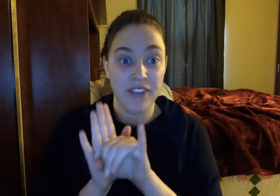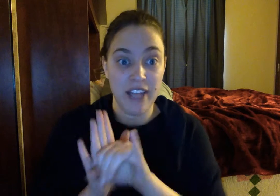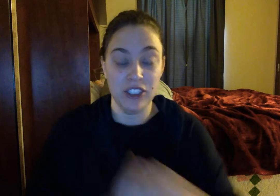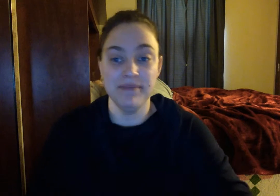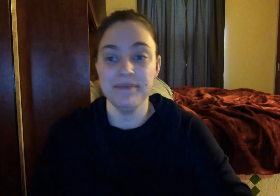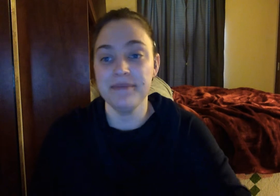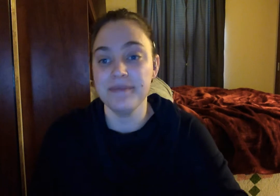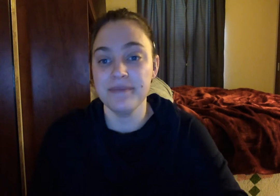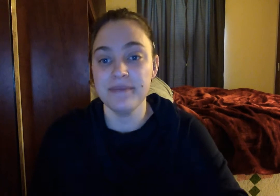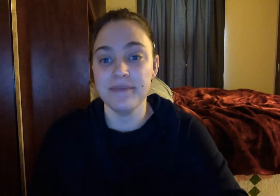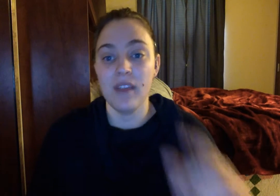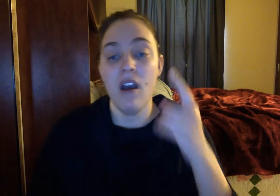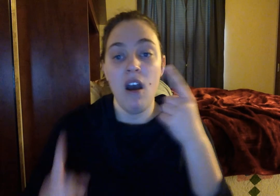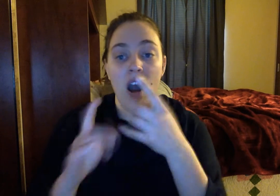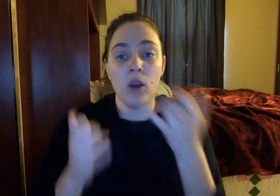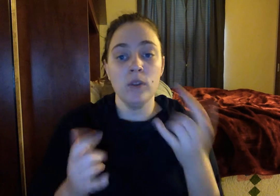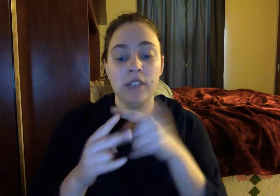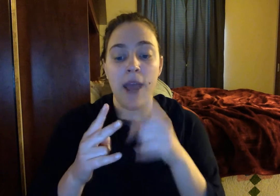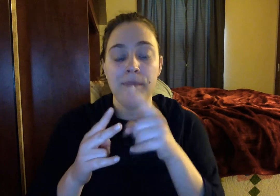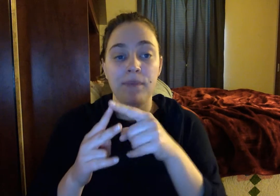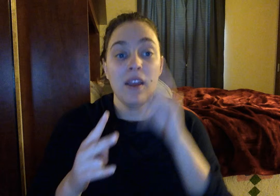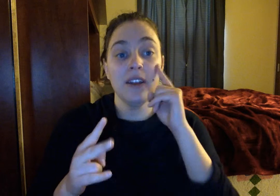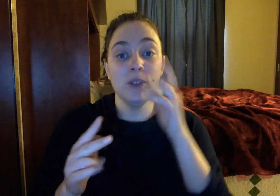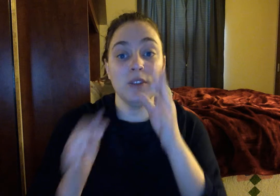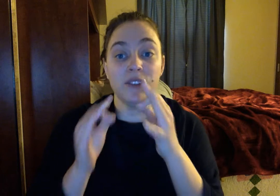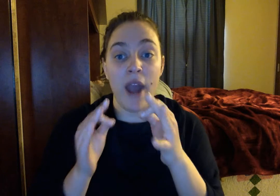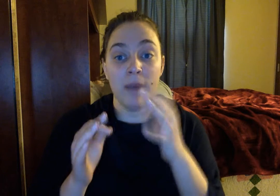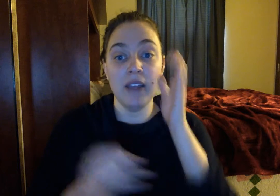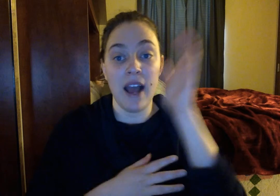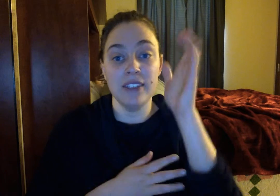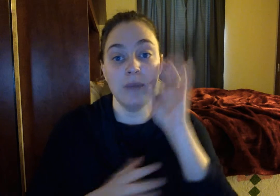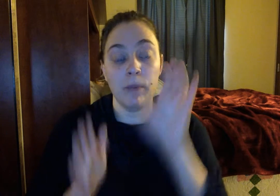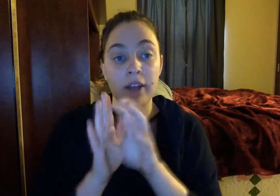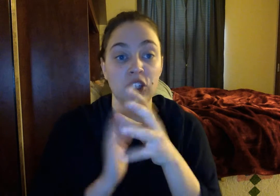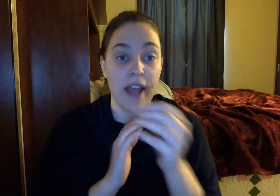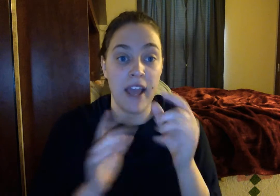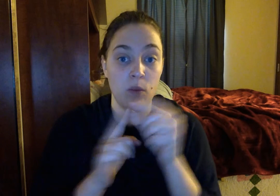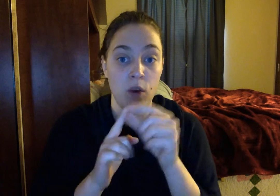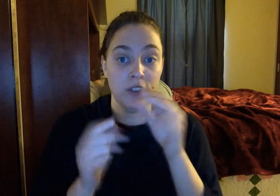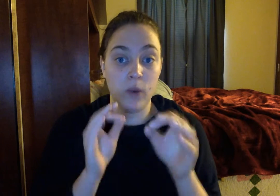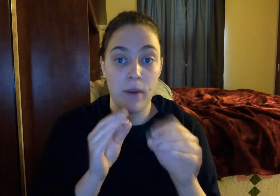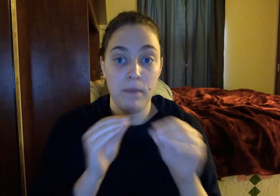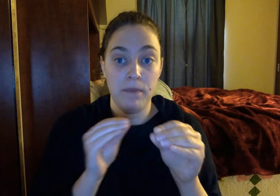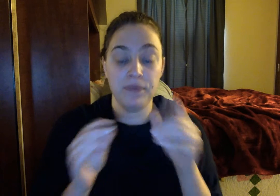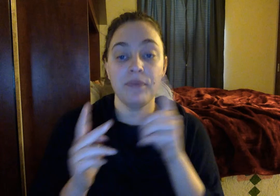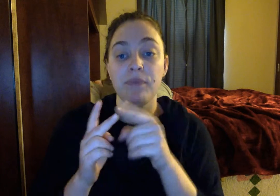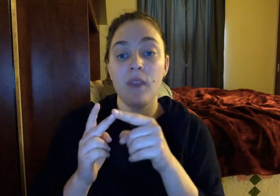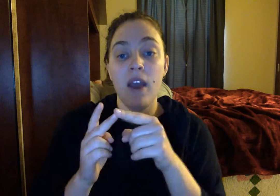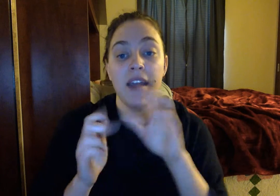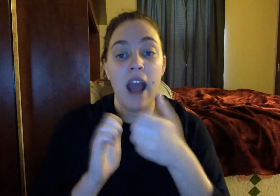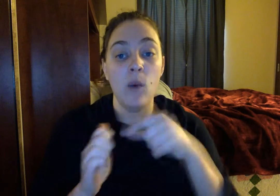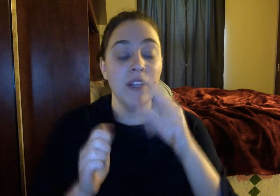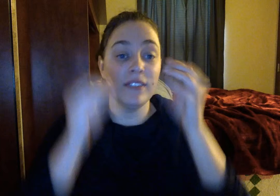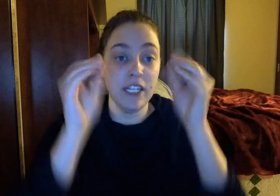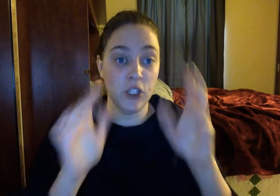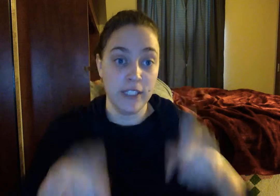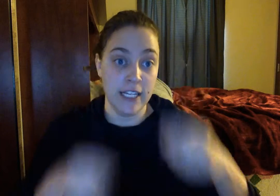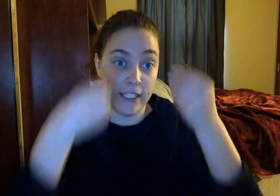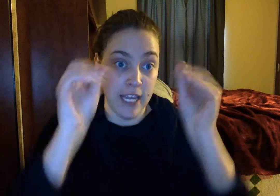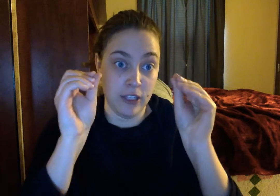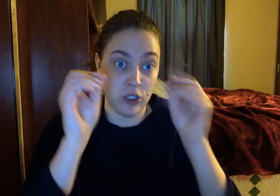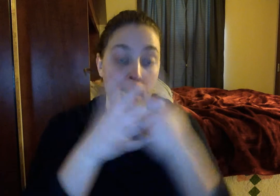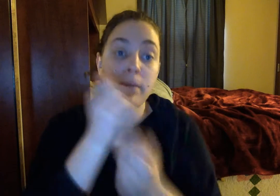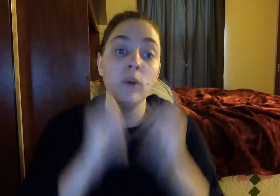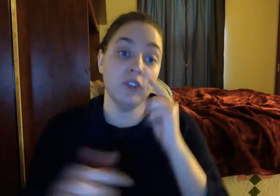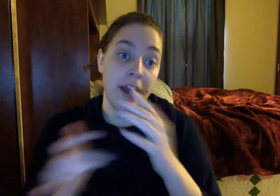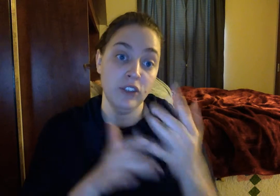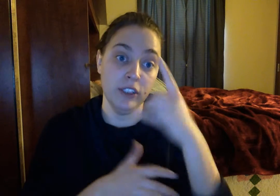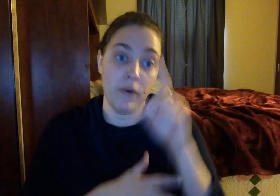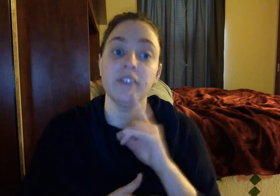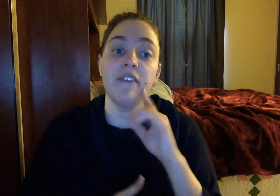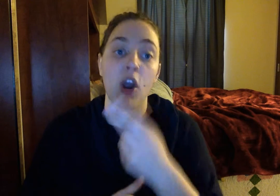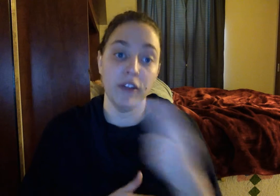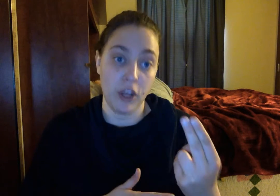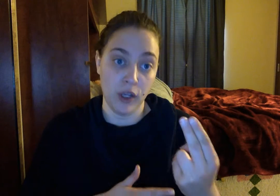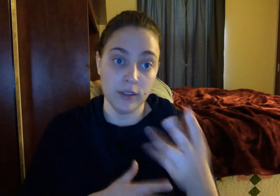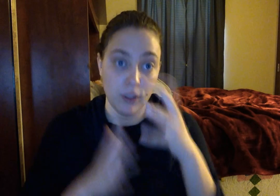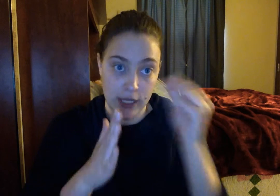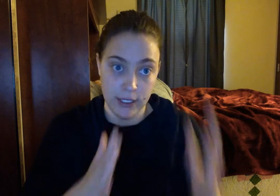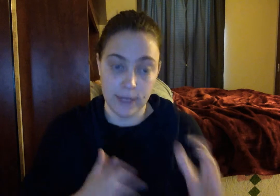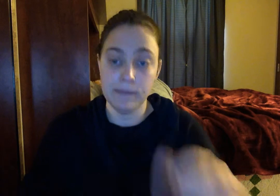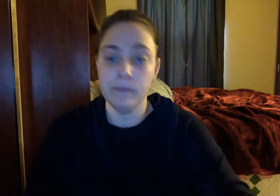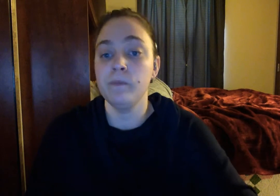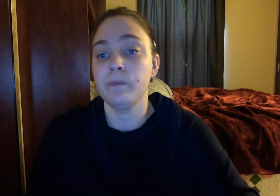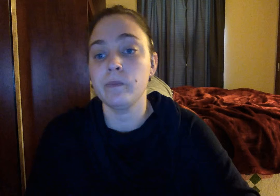Here are our goals for today. We will be describing the concept of Picture and Word Sort. Then how we can implement it as teachers for our DHH students.